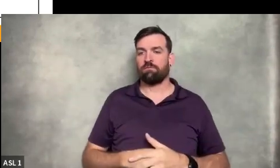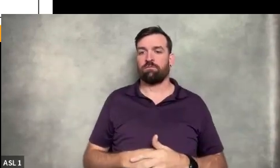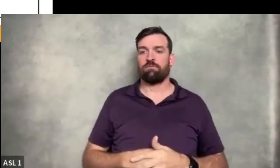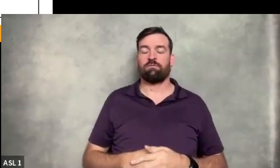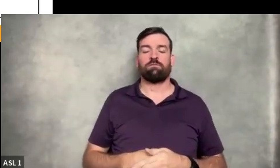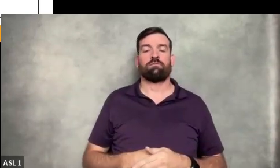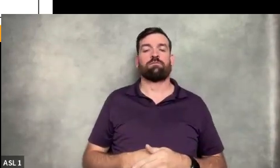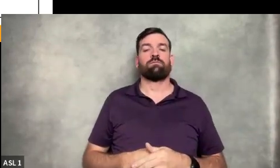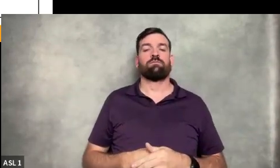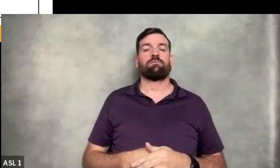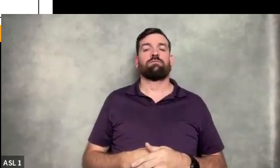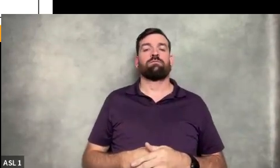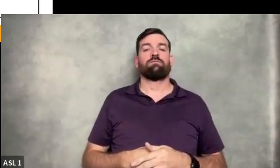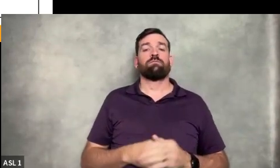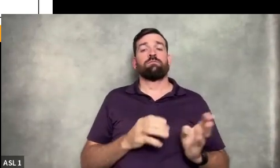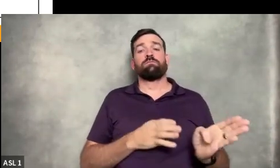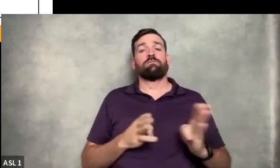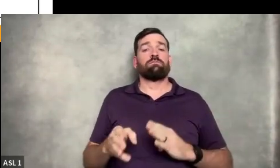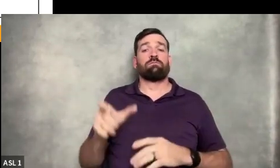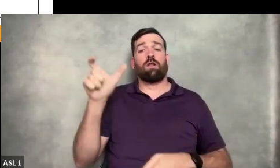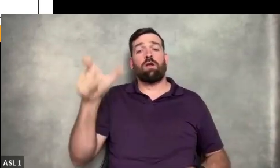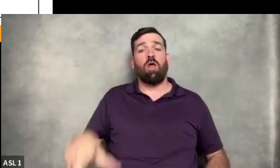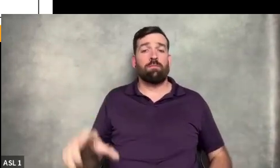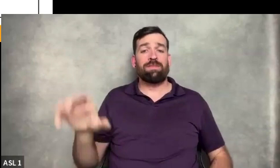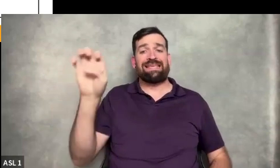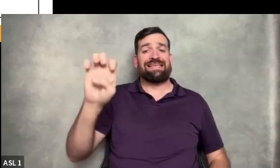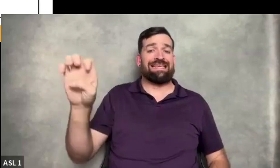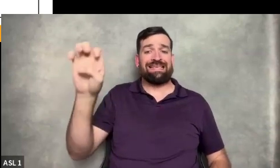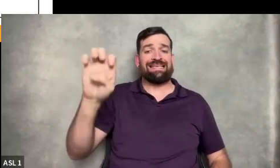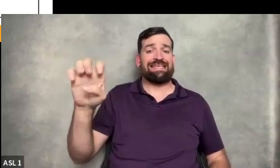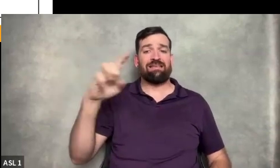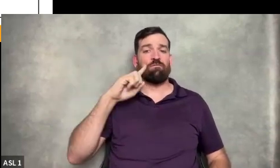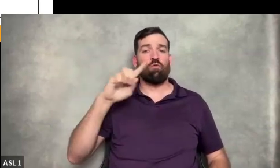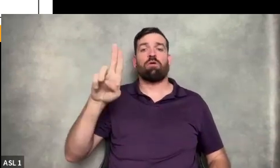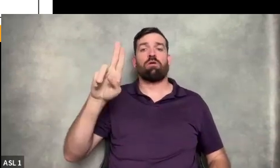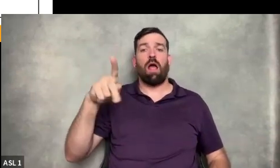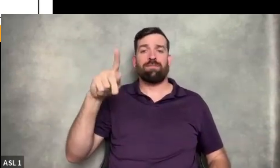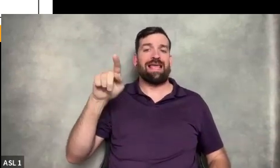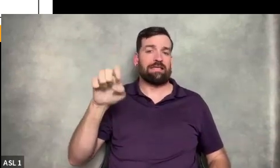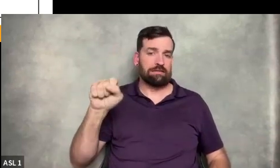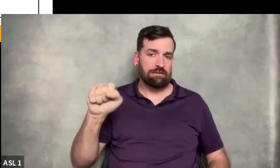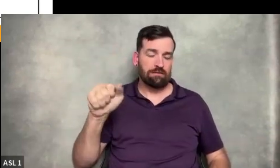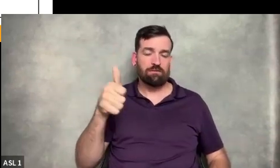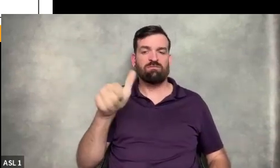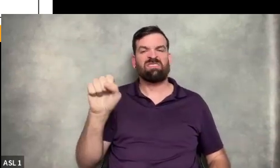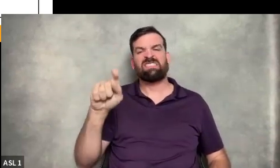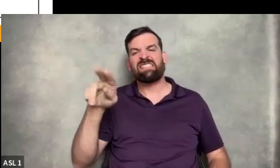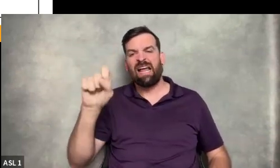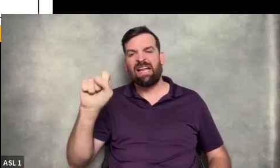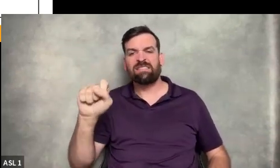A. And then column E will be used for updates as to the status of the state unit on aging's